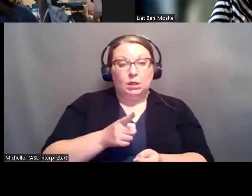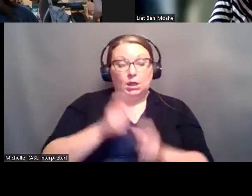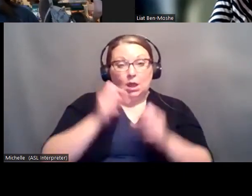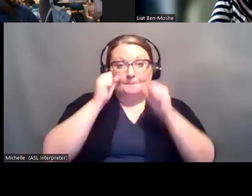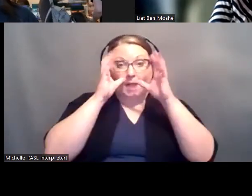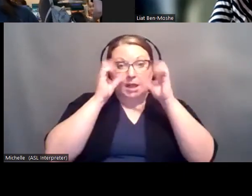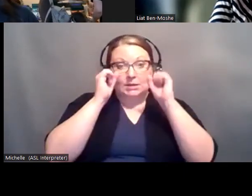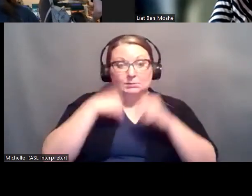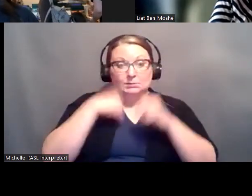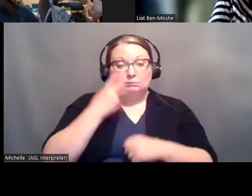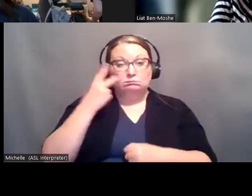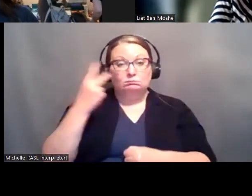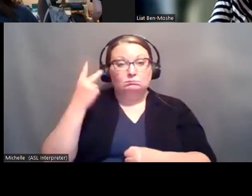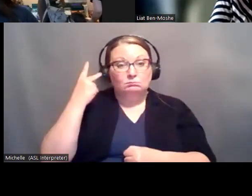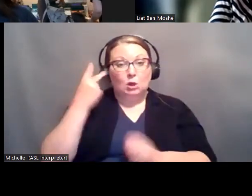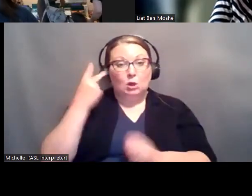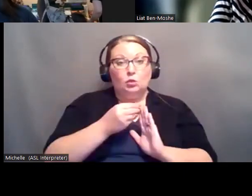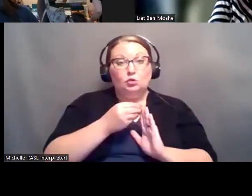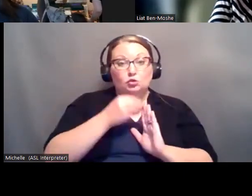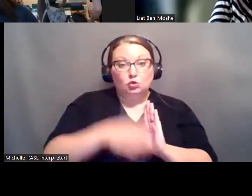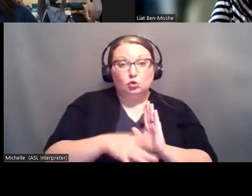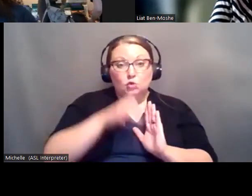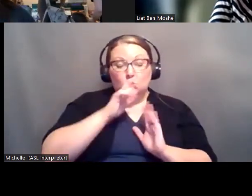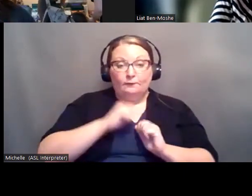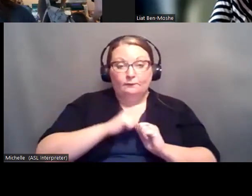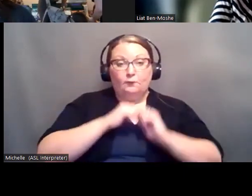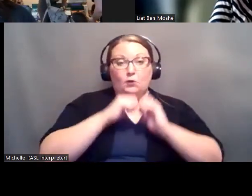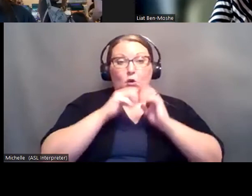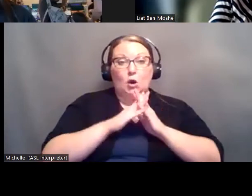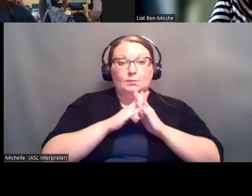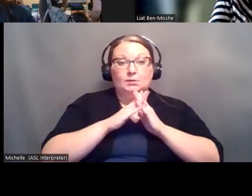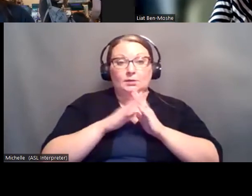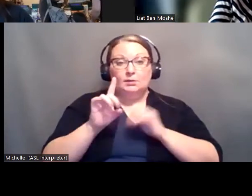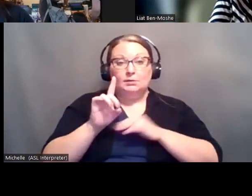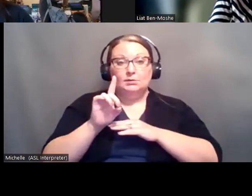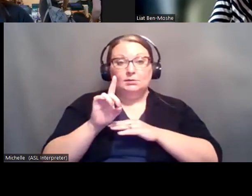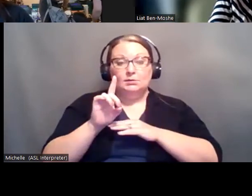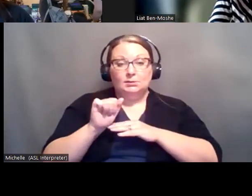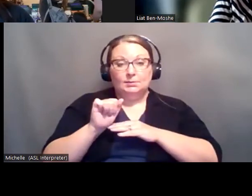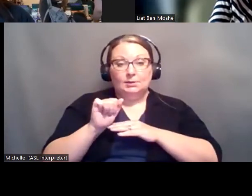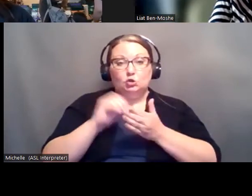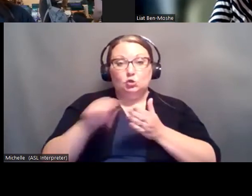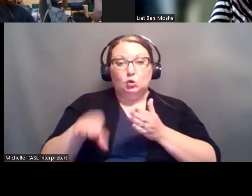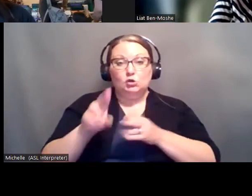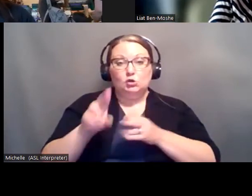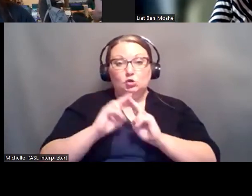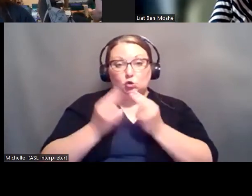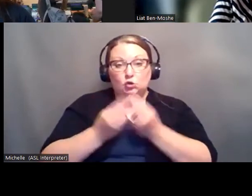because the students who formed the Disability Student Union in partnership with the Beyond Compliance